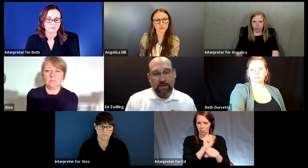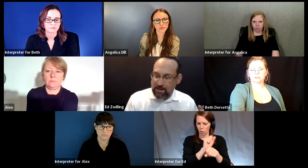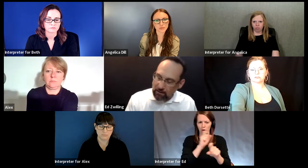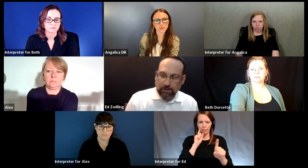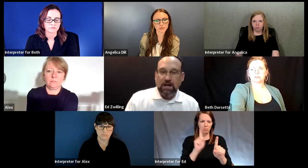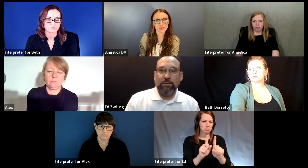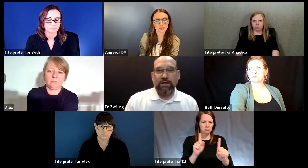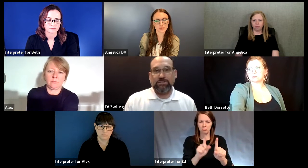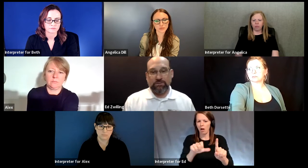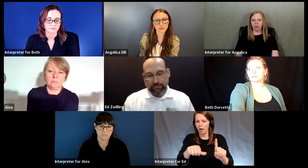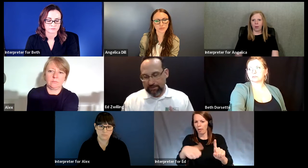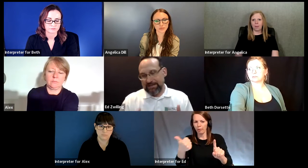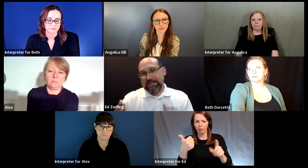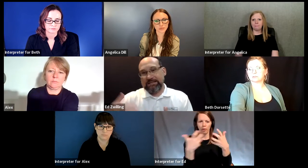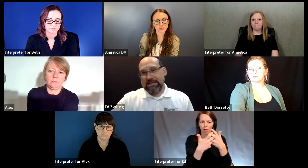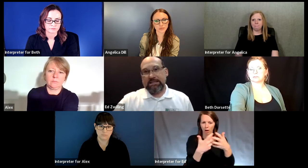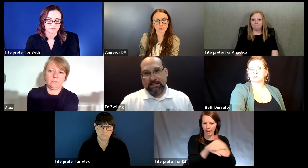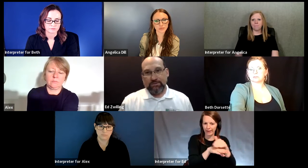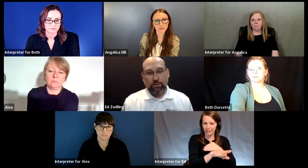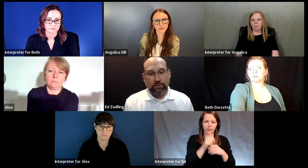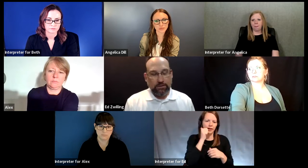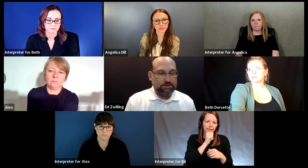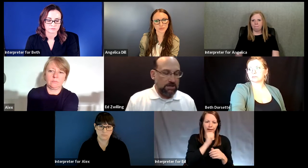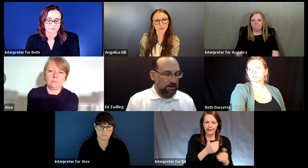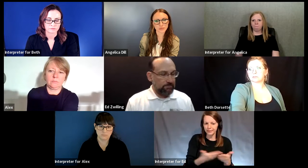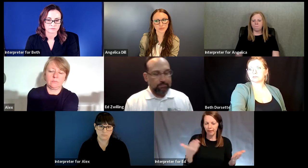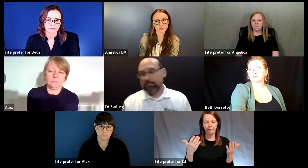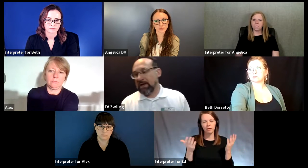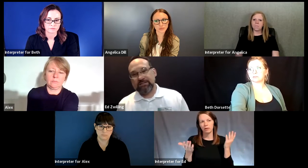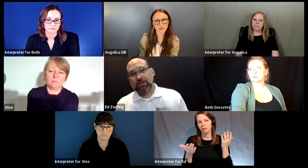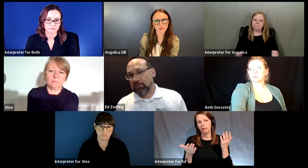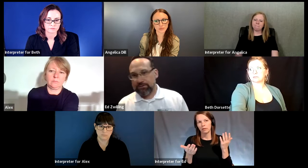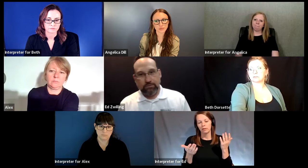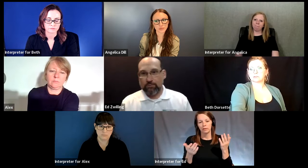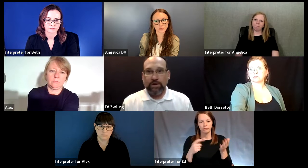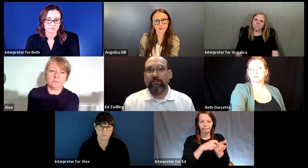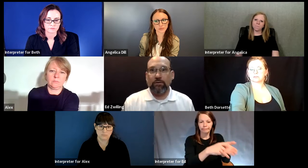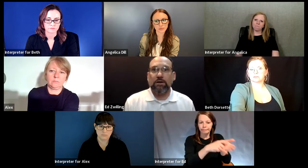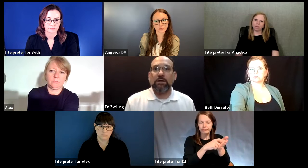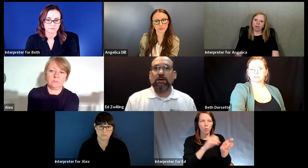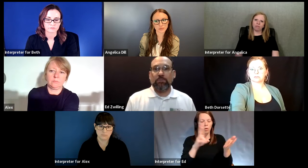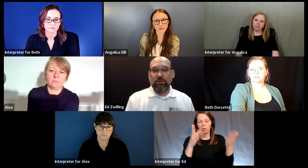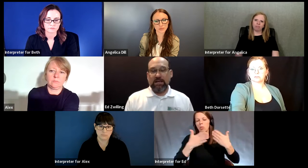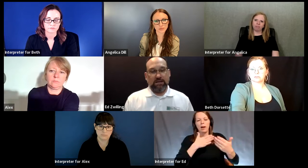And there may be other accommodations from the day-to-day things. Whether it's passing notes. Or whatever.